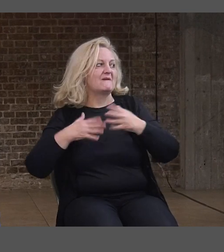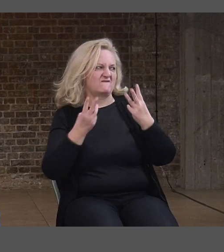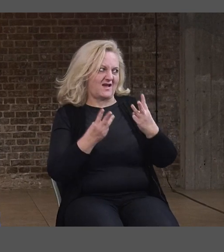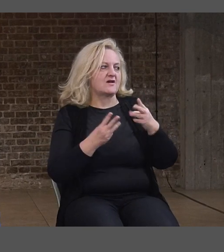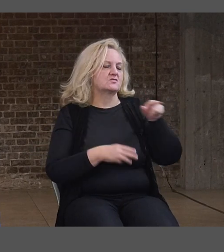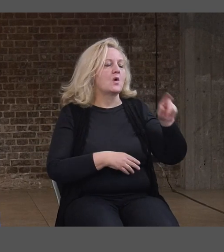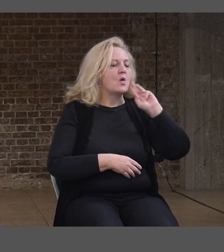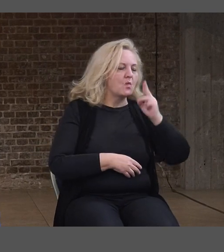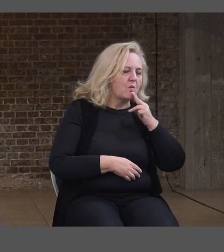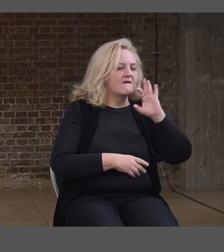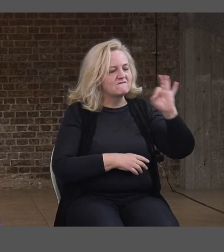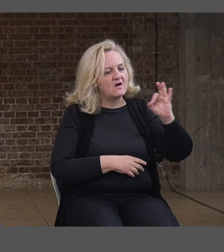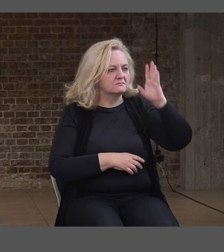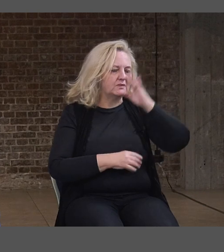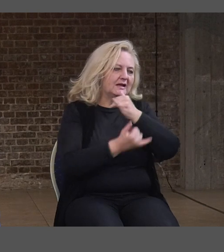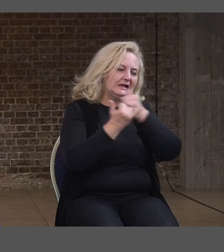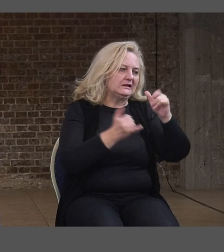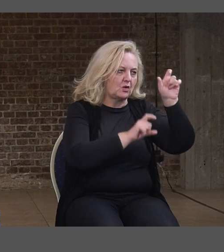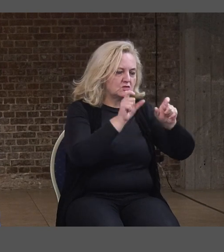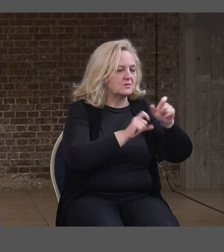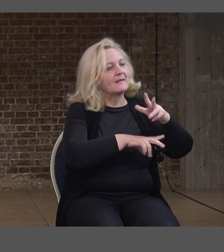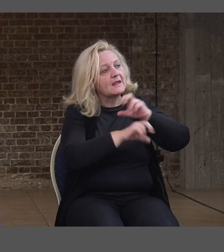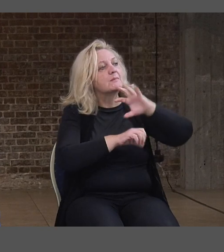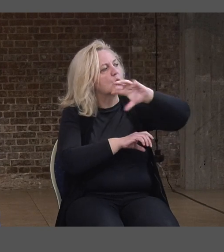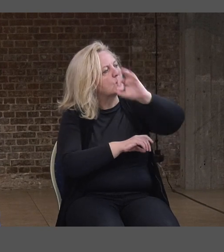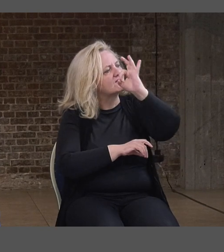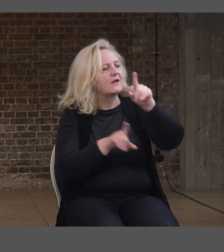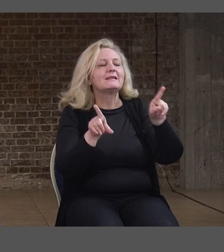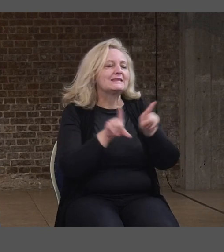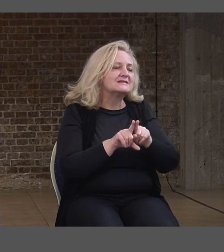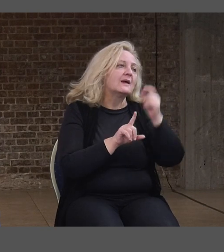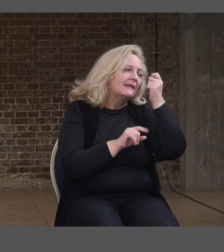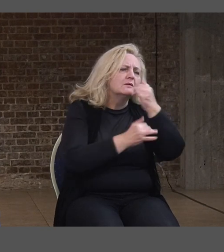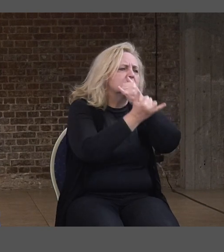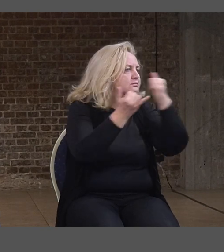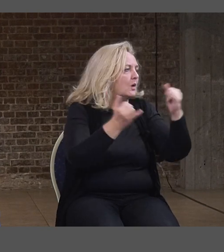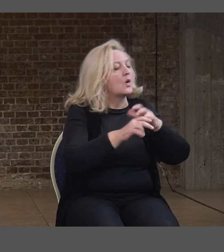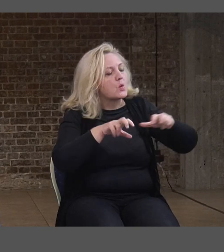hard of hearing, or with other conditions, people with disabilities, whether intellectual or motor, etc.